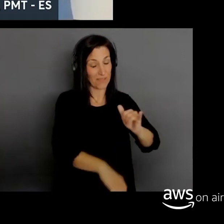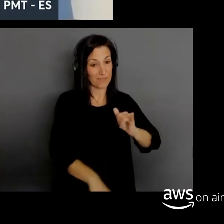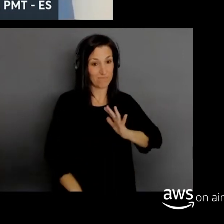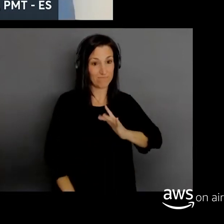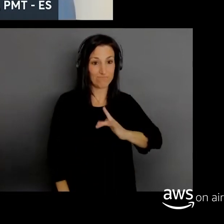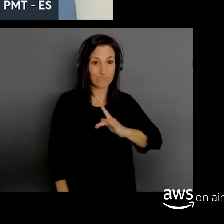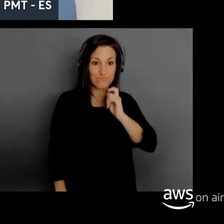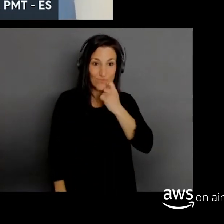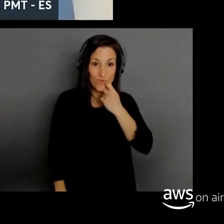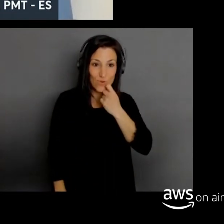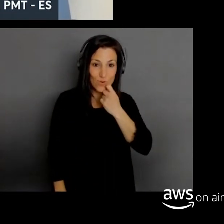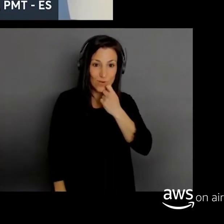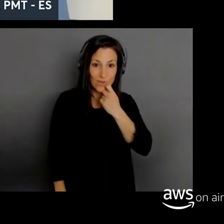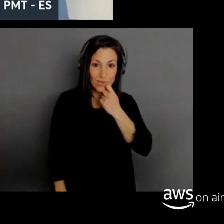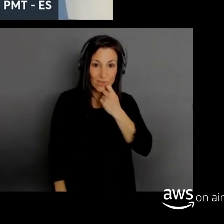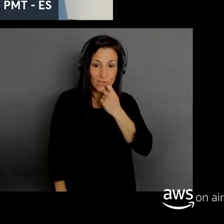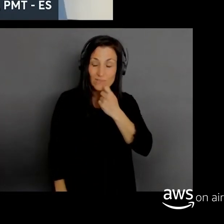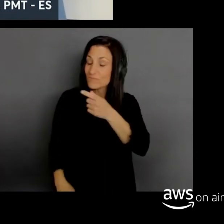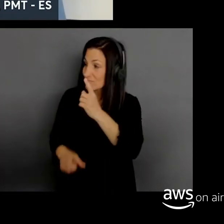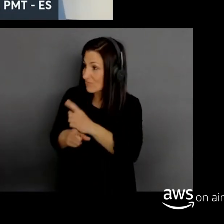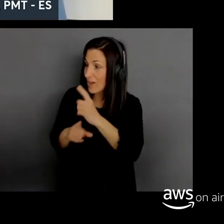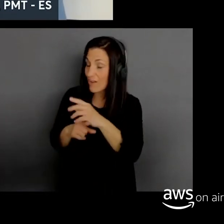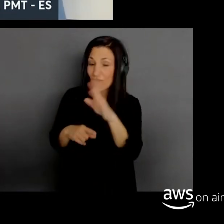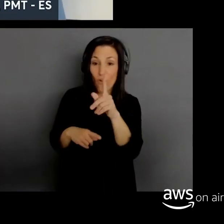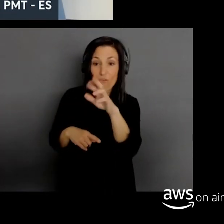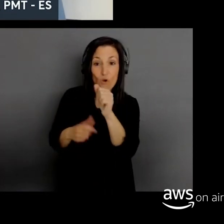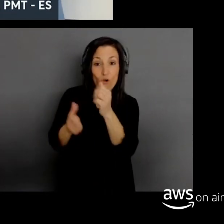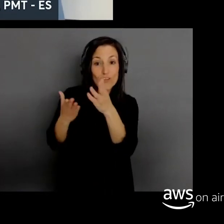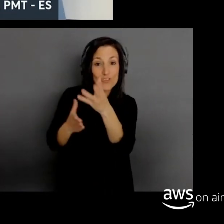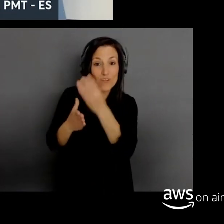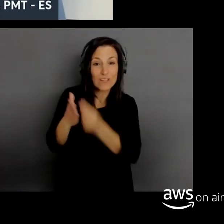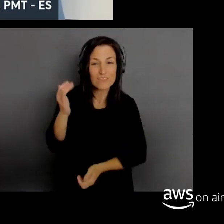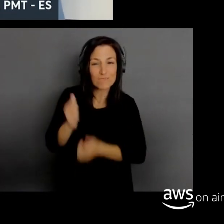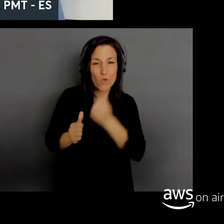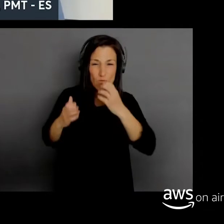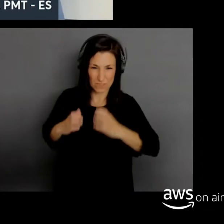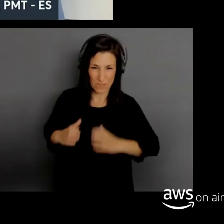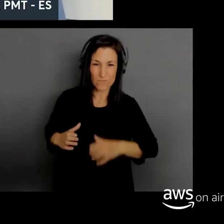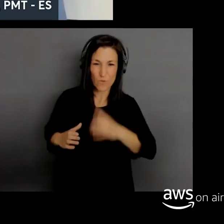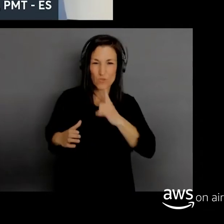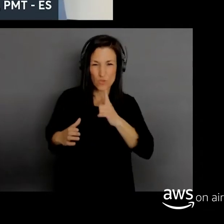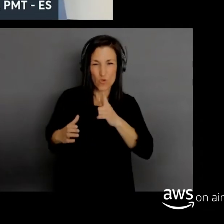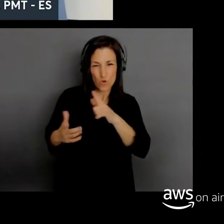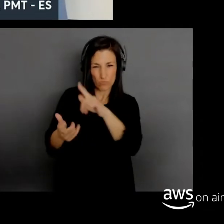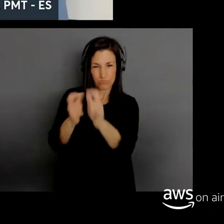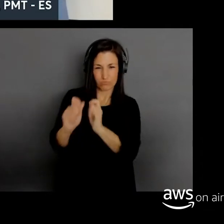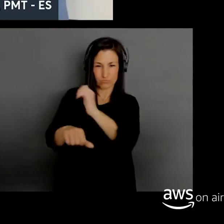So with Aurora Serverless for most customers who provision for peak when compared to on-demand prices,